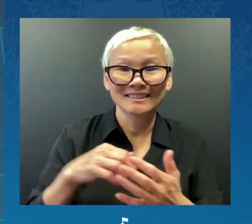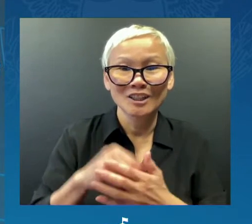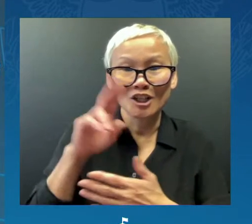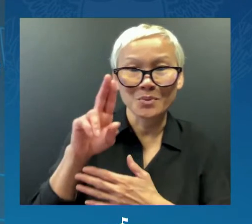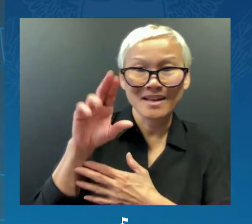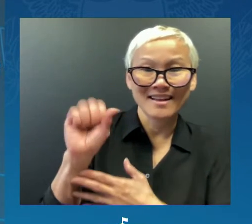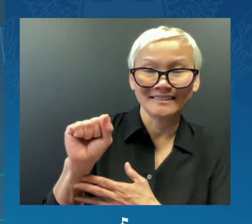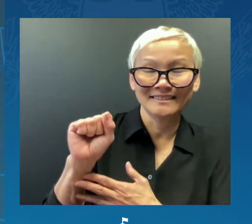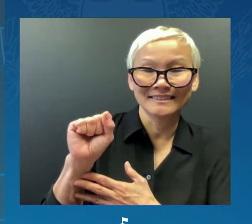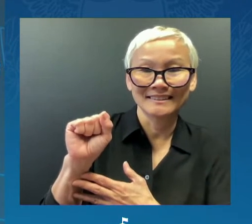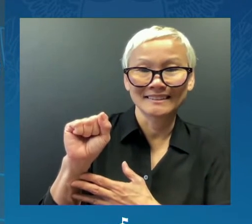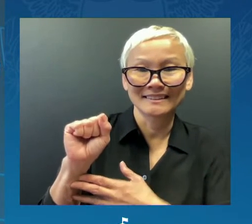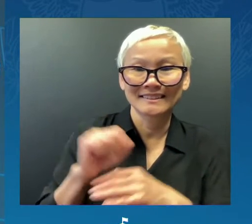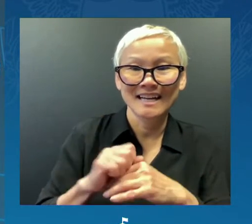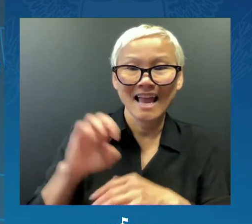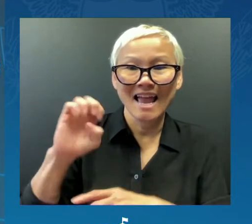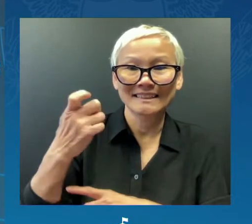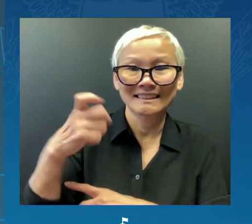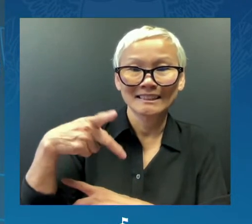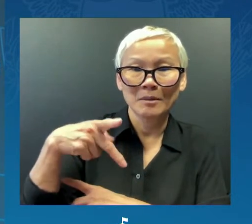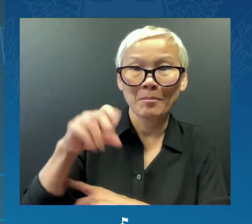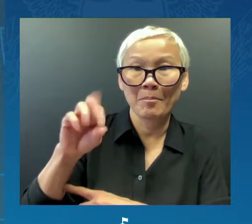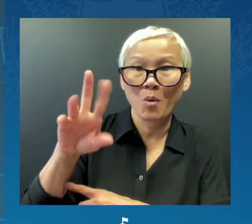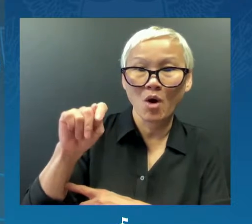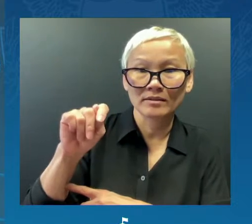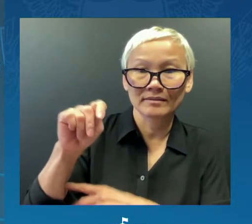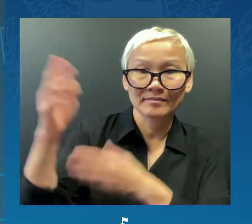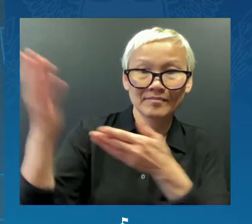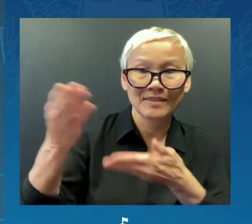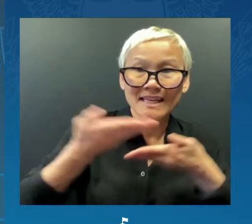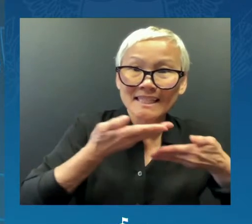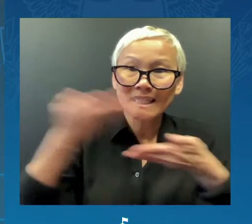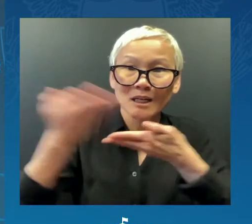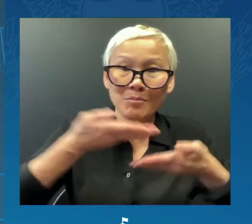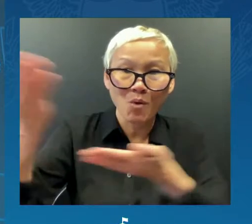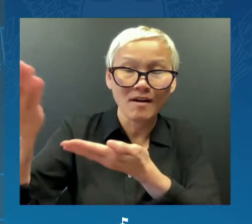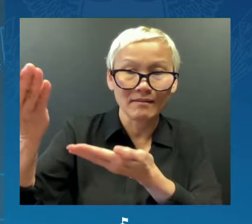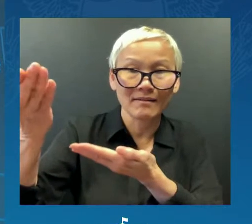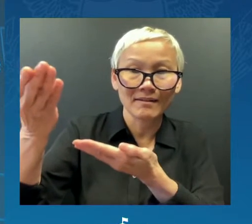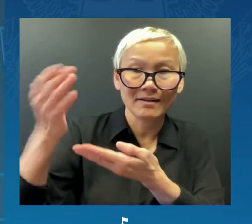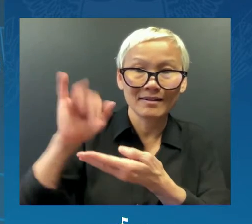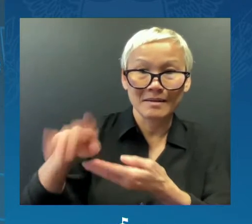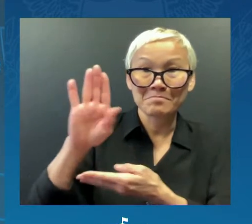is entering into a new memoranda of understanding with entities in Sub-Saharan Africa